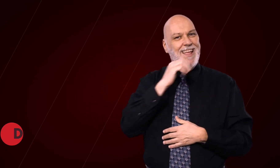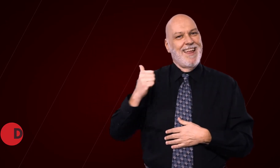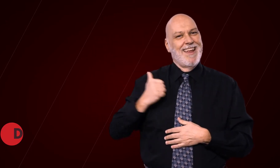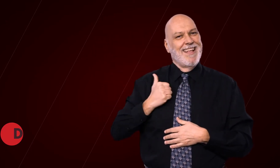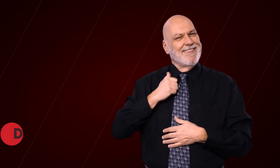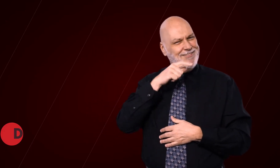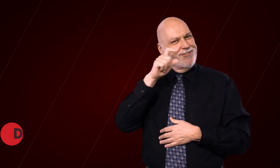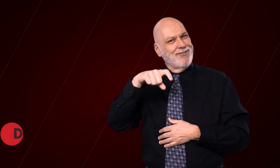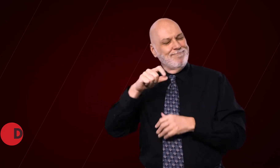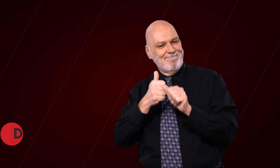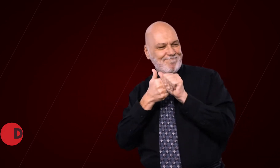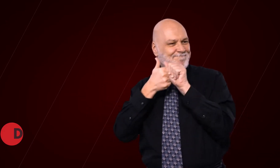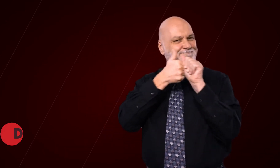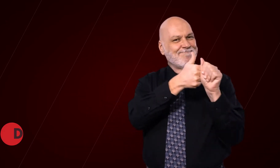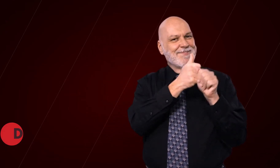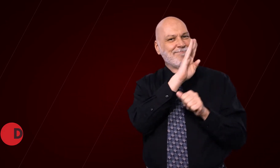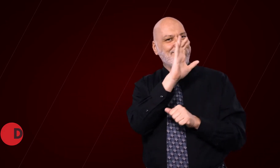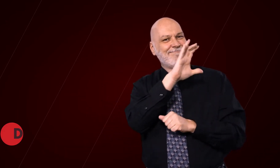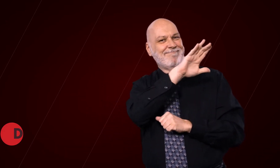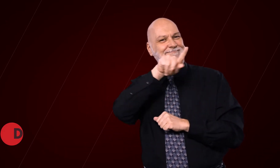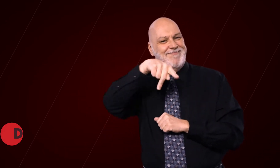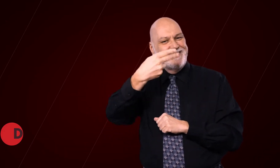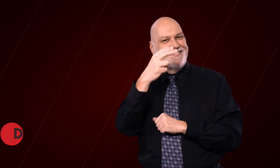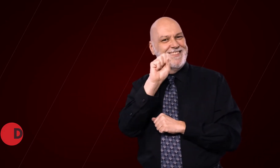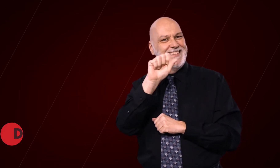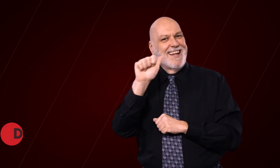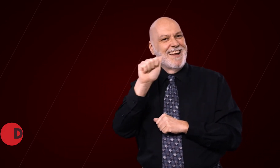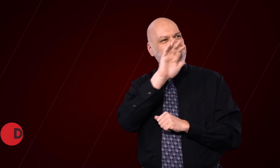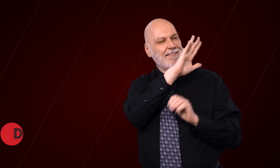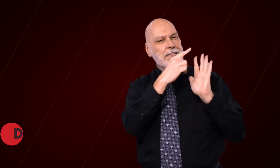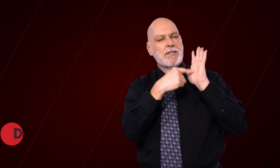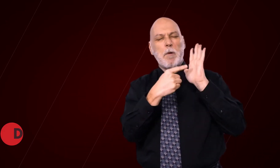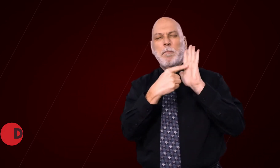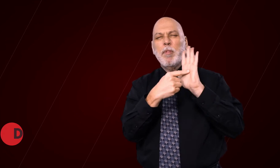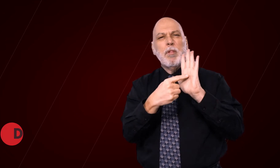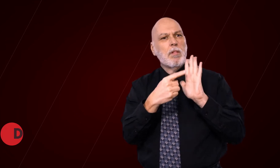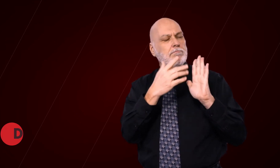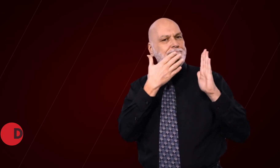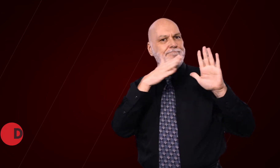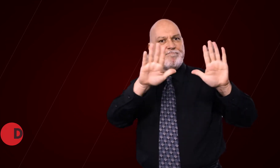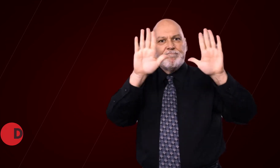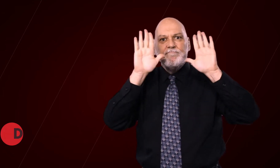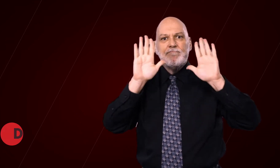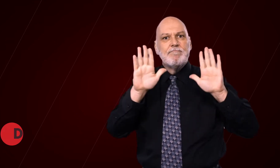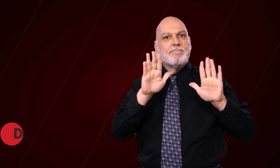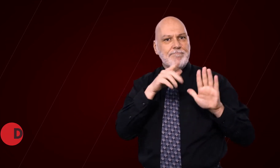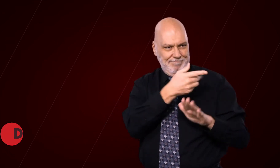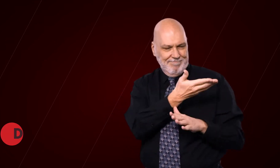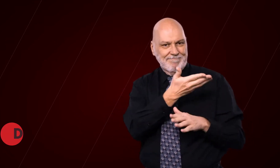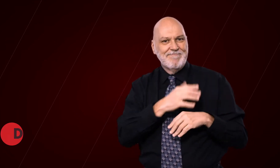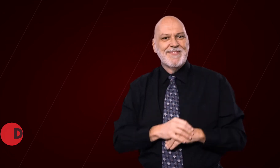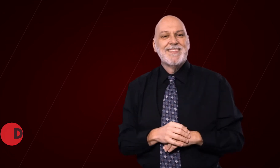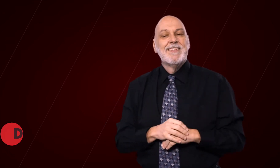follow this example set by PHSA.